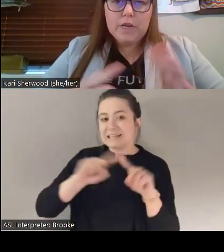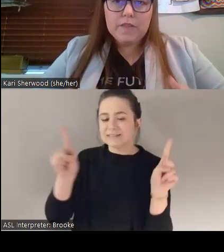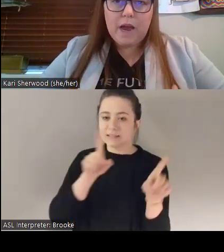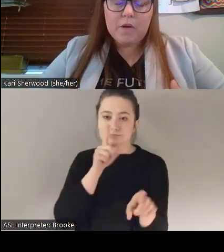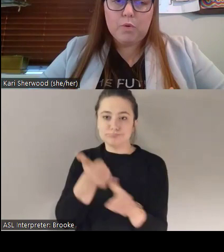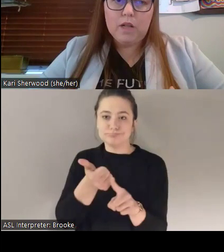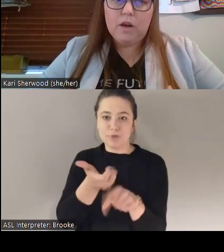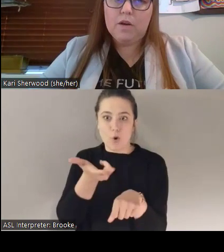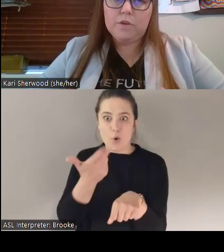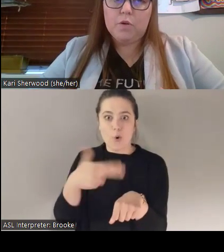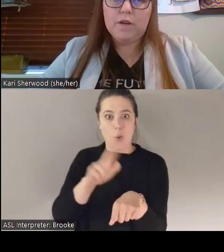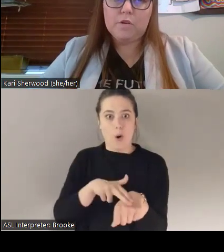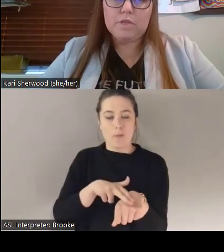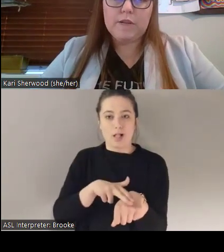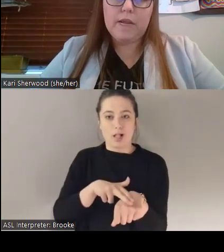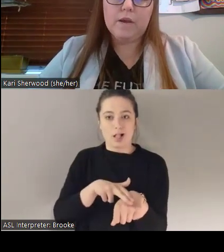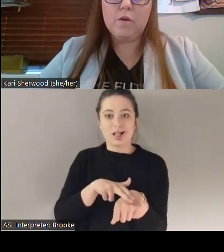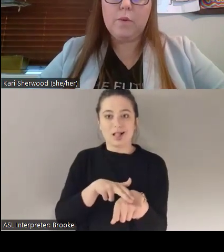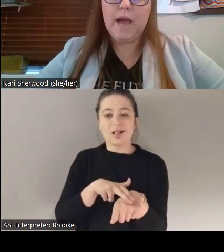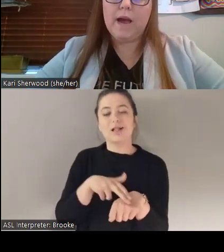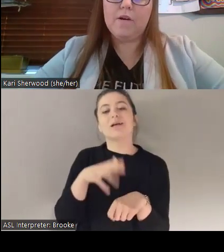underneath that umbrella of neurodiversity, we have